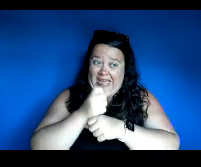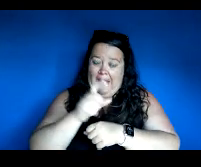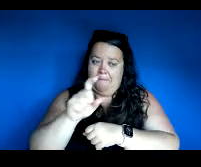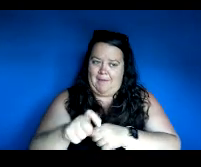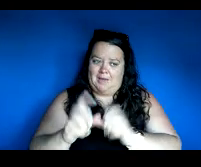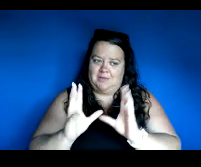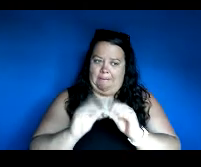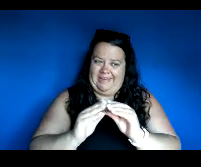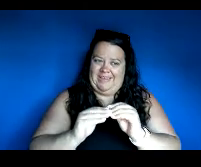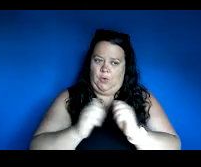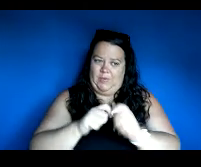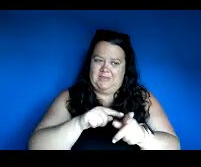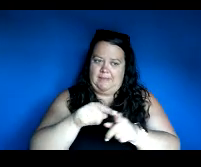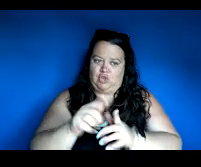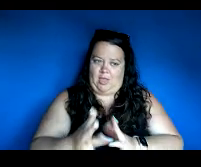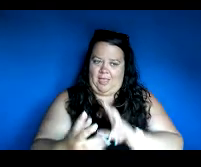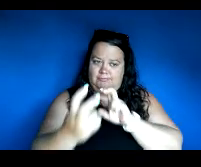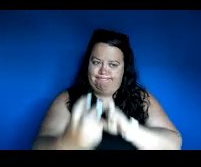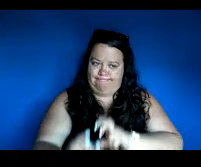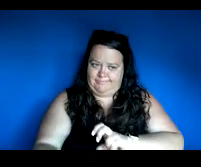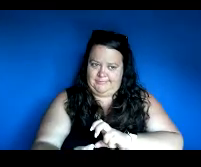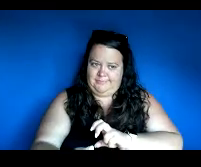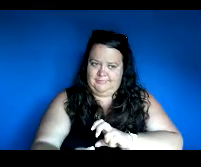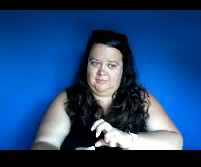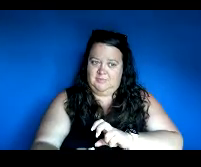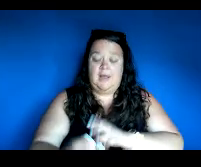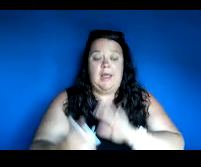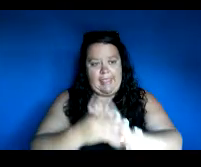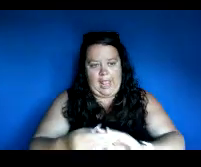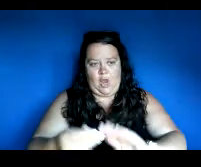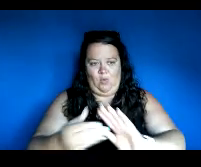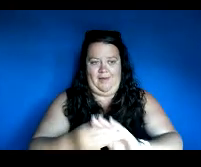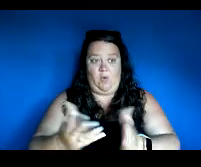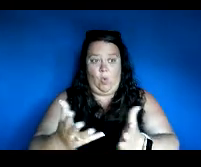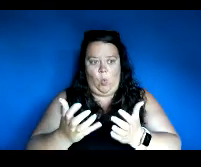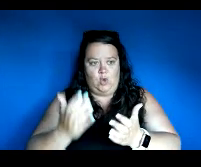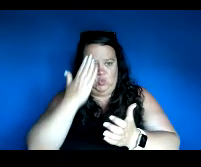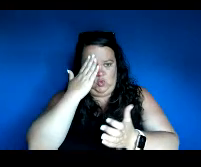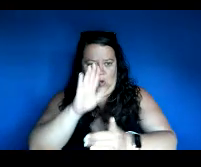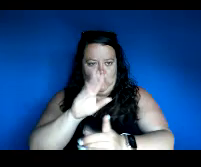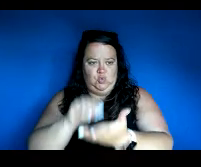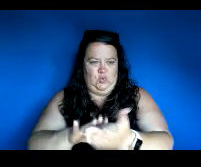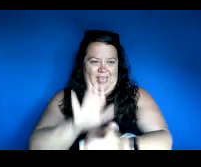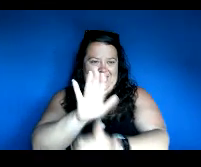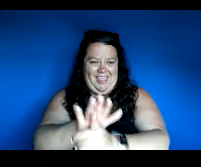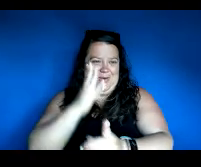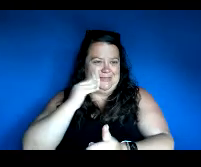So that narrative portion of the process, where we're hearing from the student about their experience, about their needs,